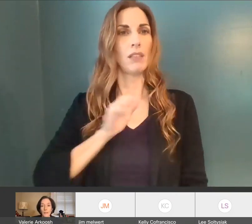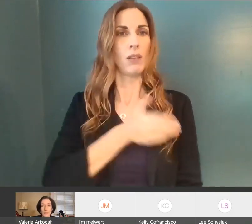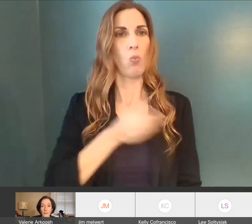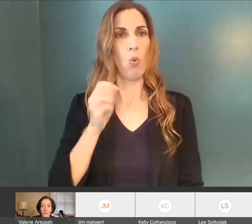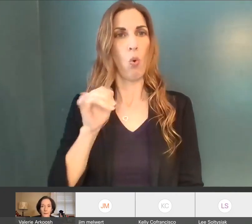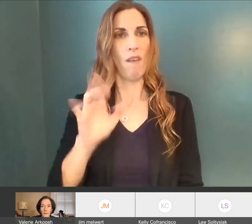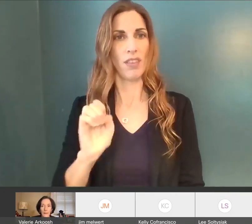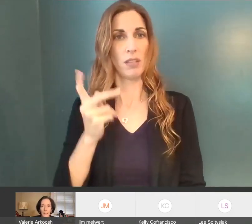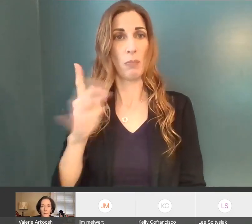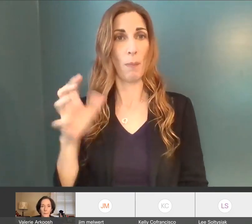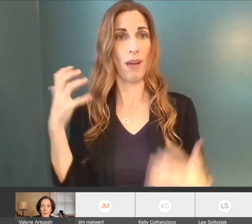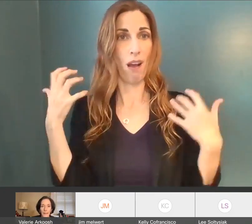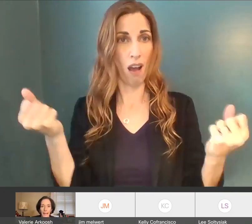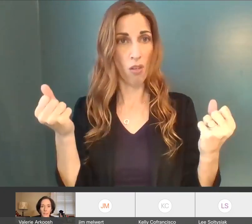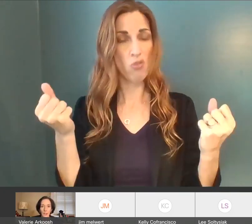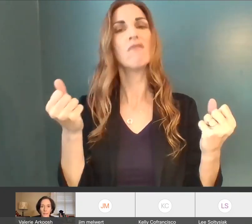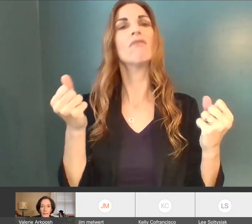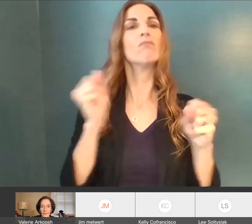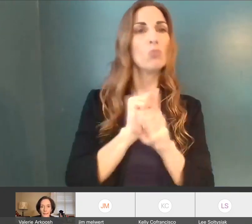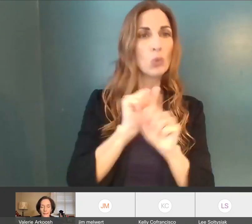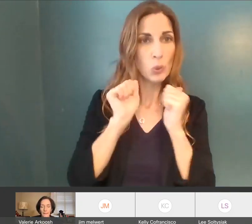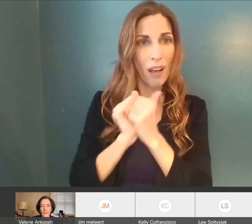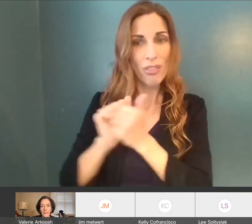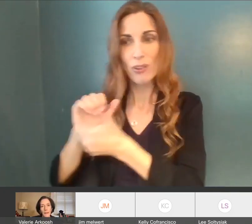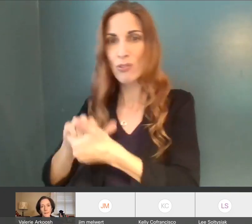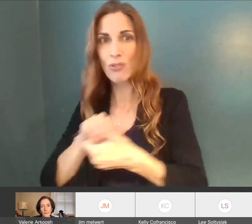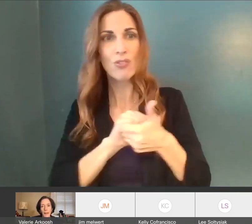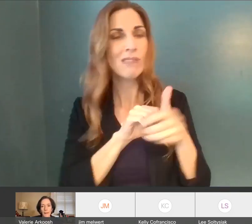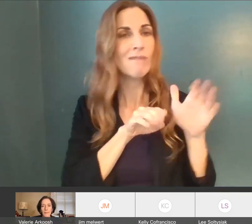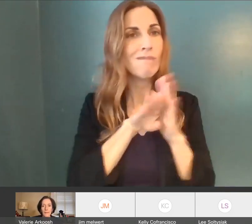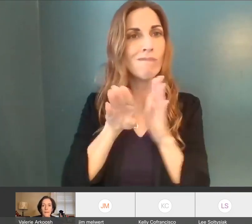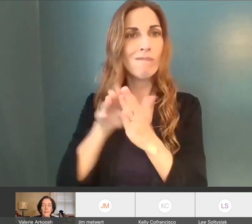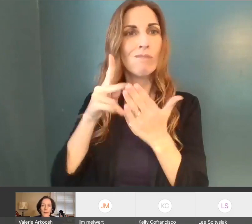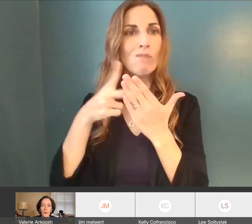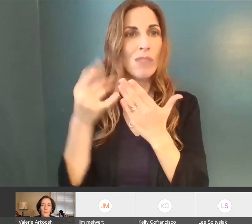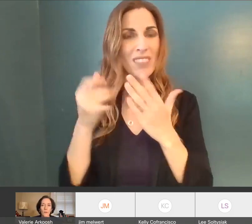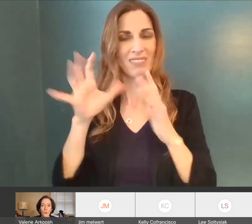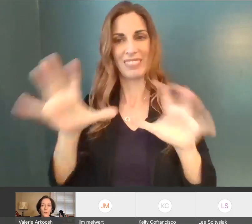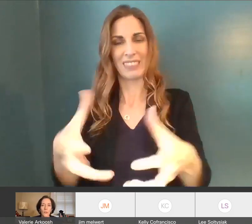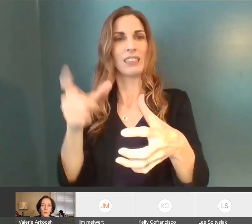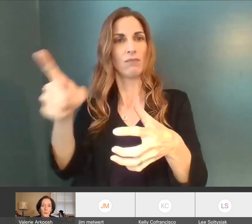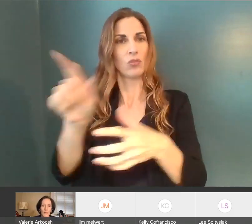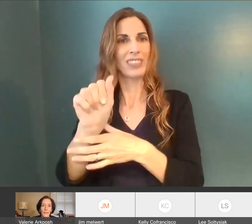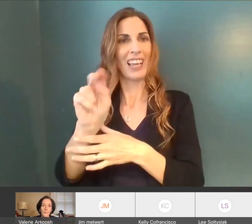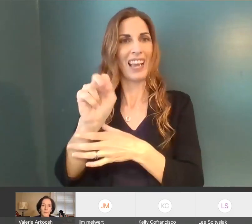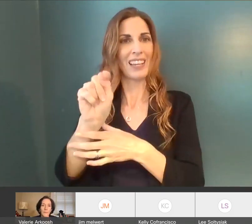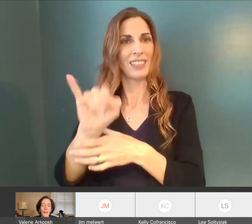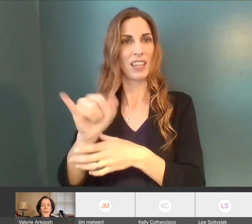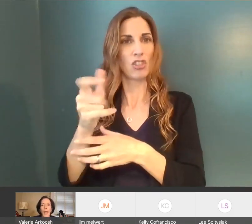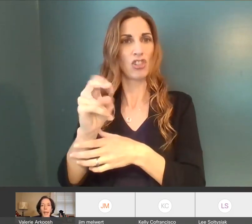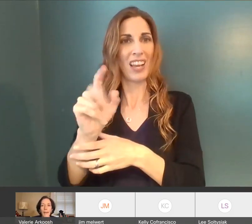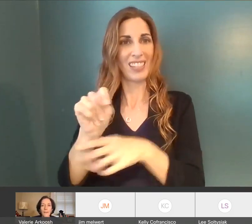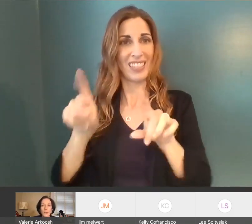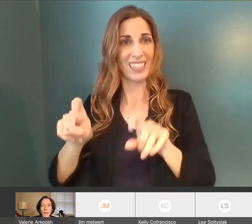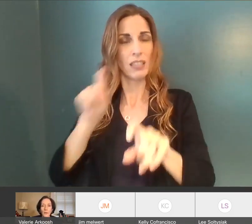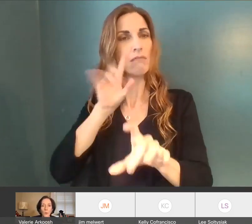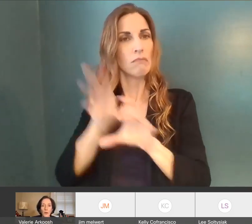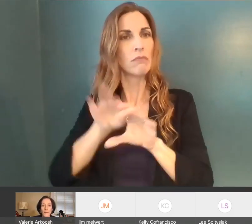to develop and implement antigen testing that's customized to their school community. As of January